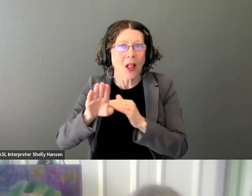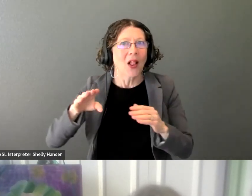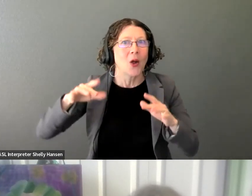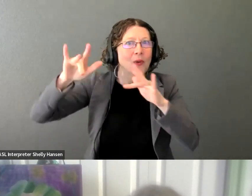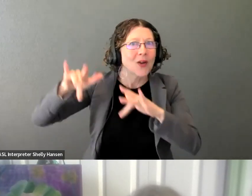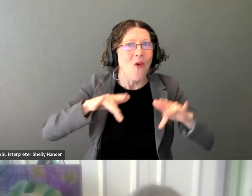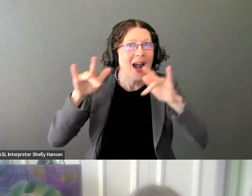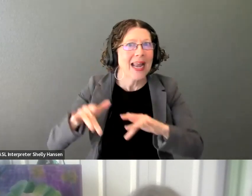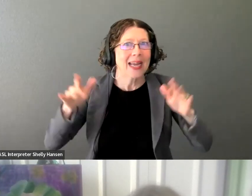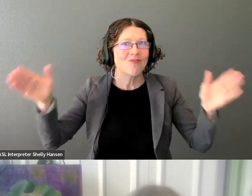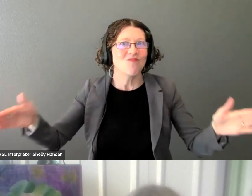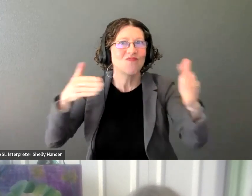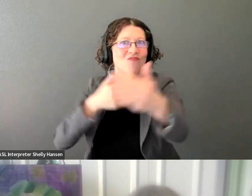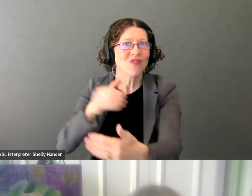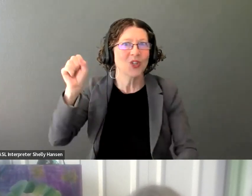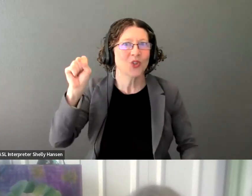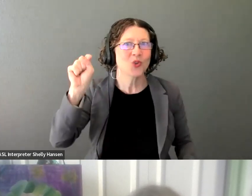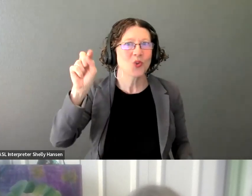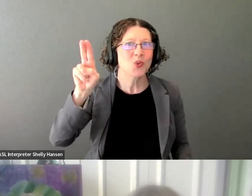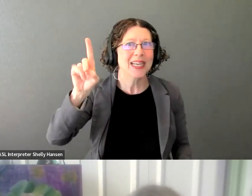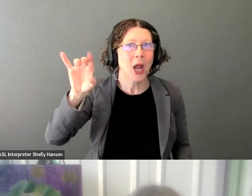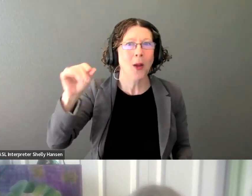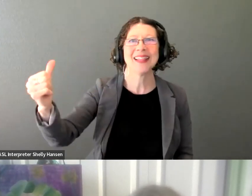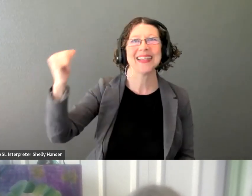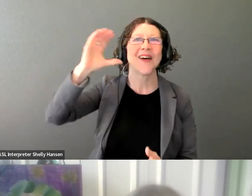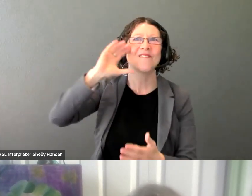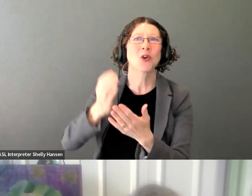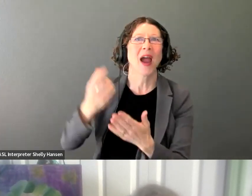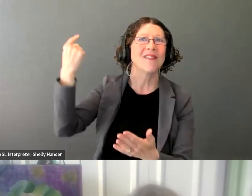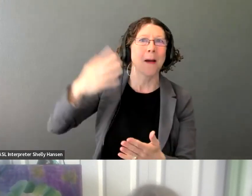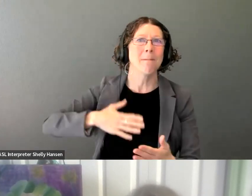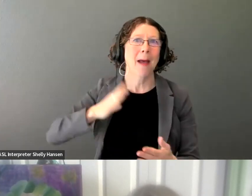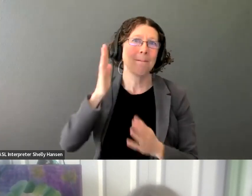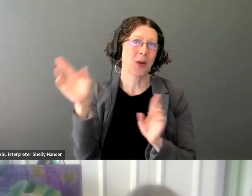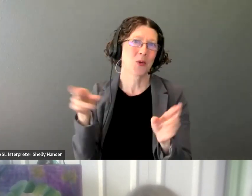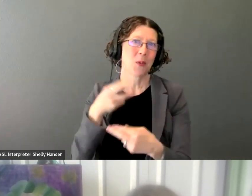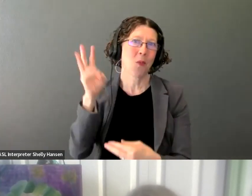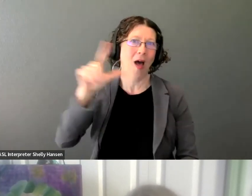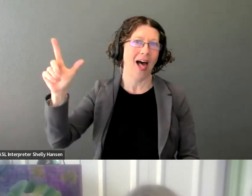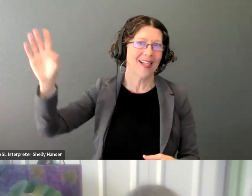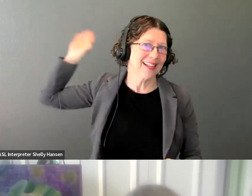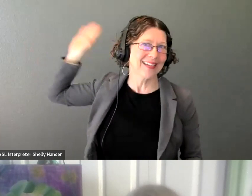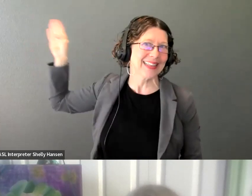And this is a photograph projected behind me of my bedroom wall because I like to see feel like I am in my other spaces when I am in this one.